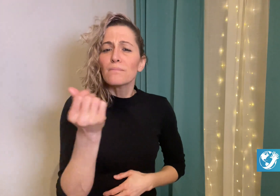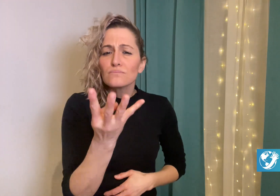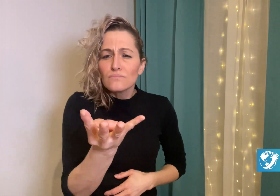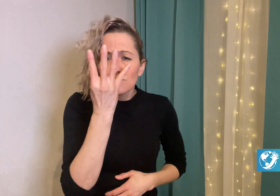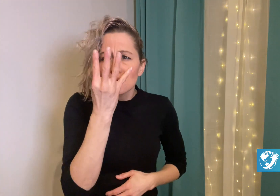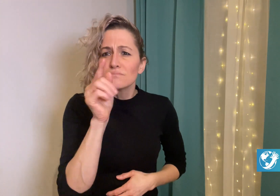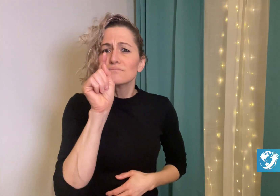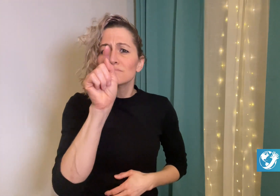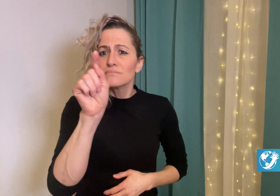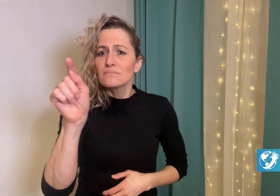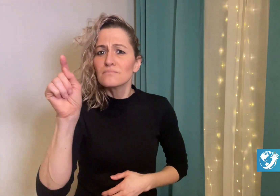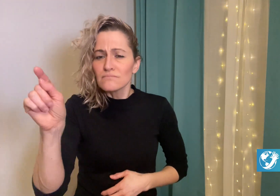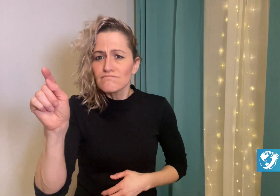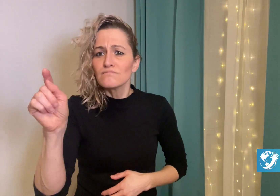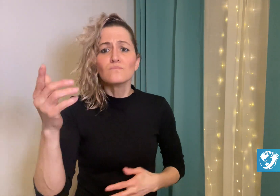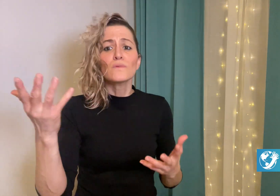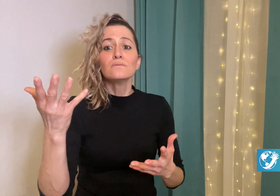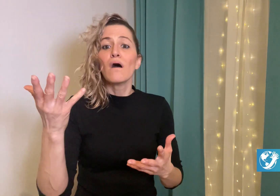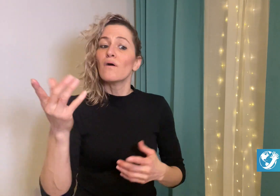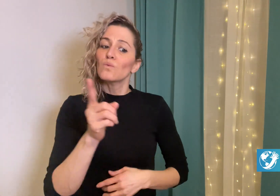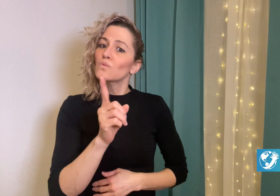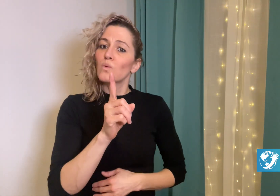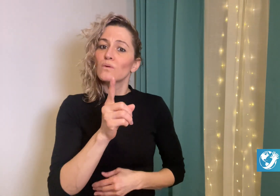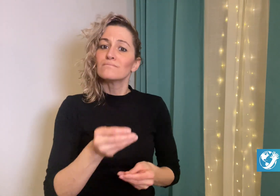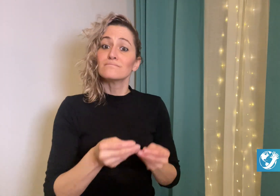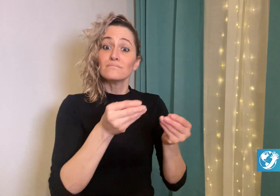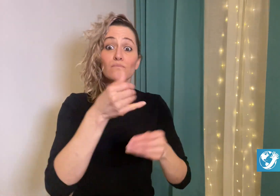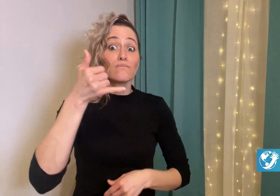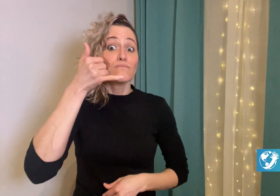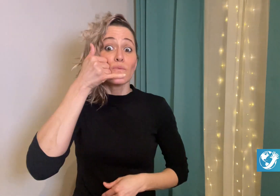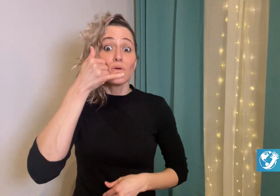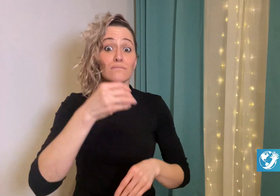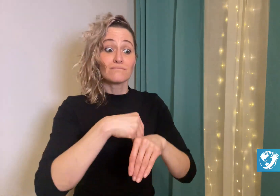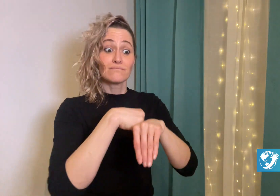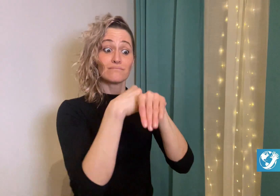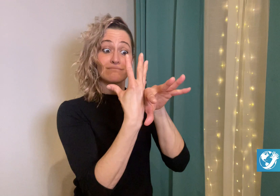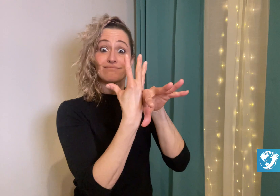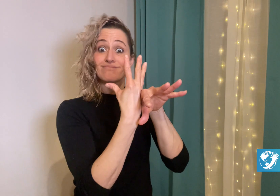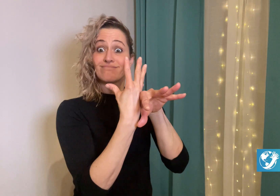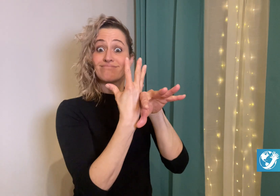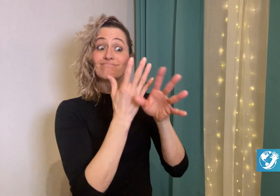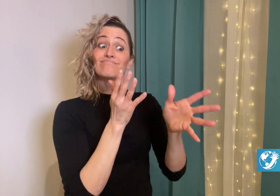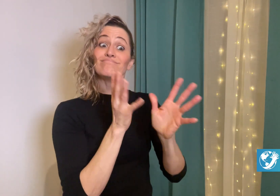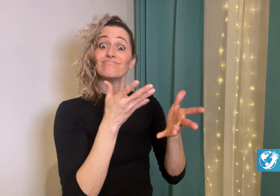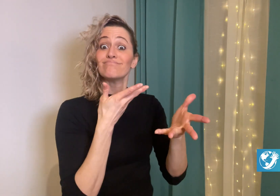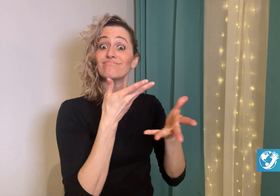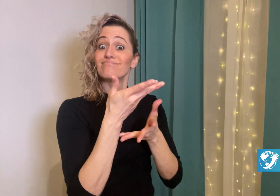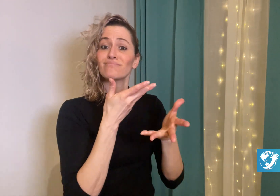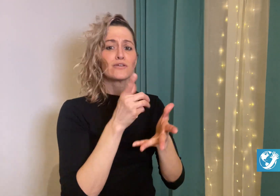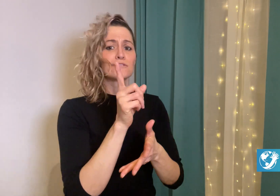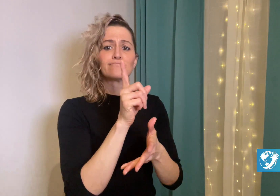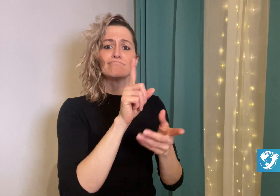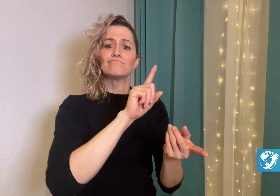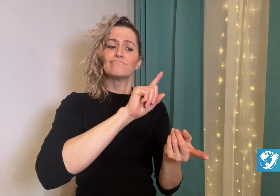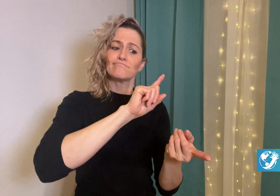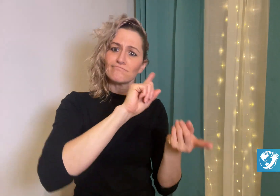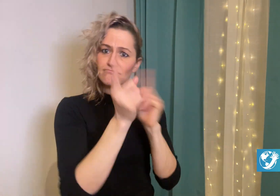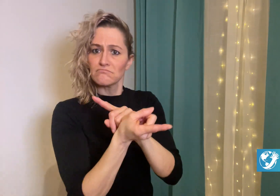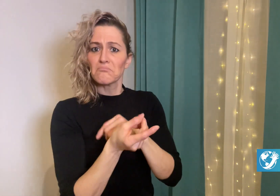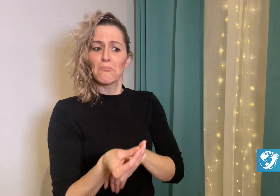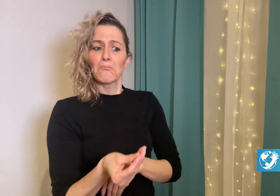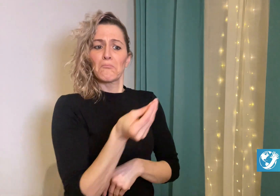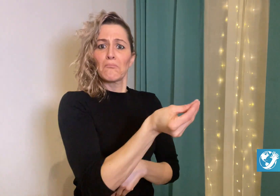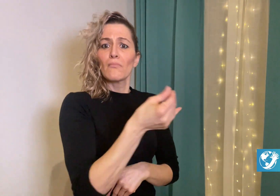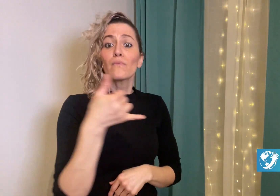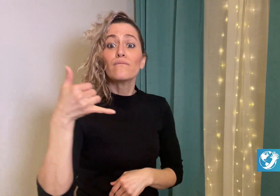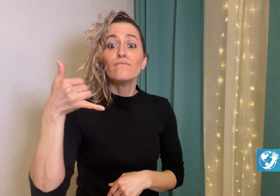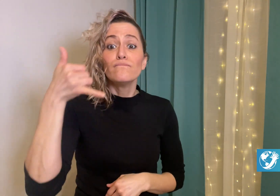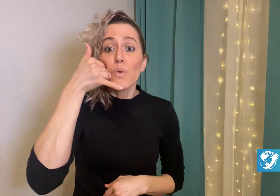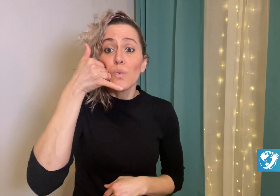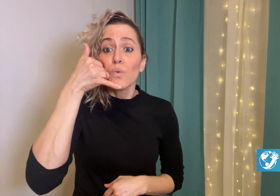Instead of providing video phones, some prisons provide